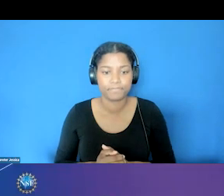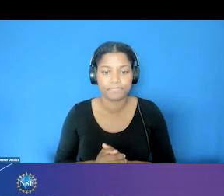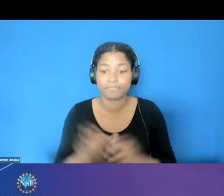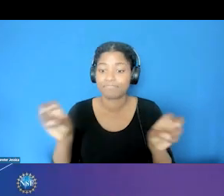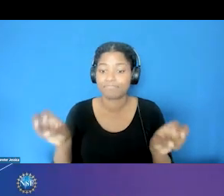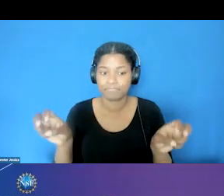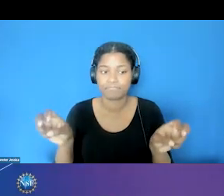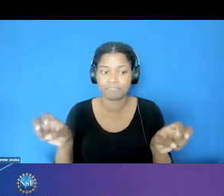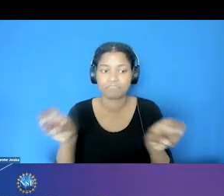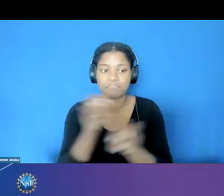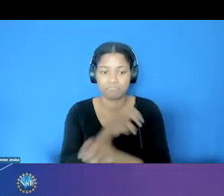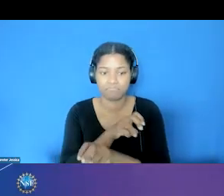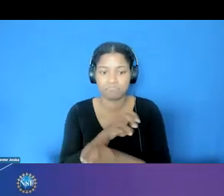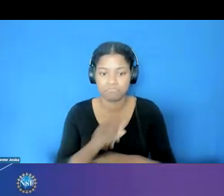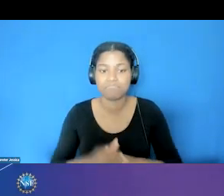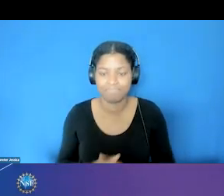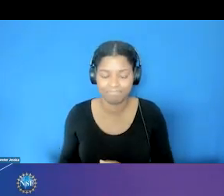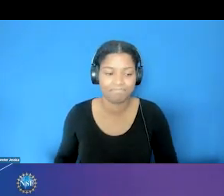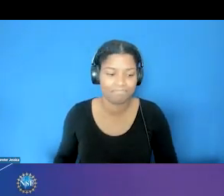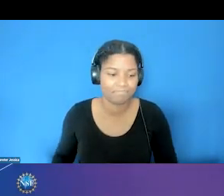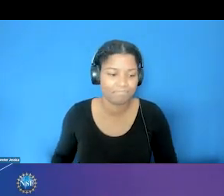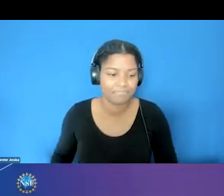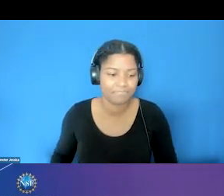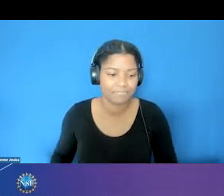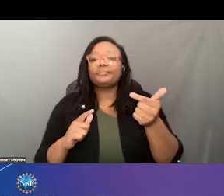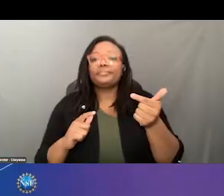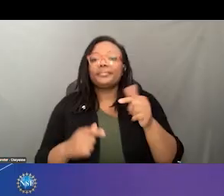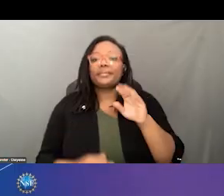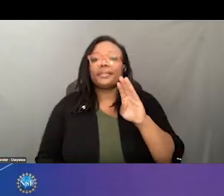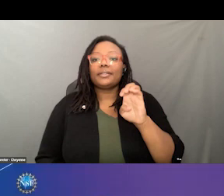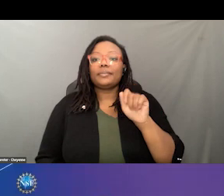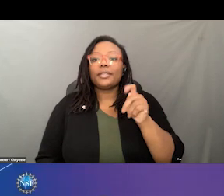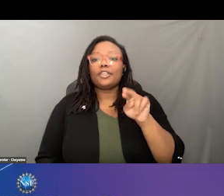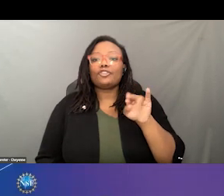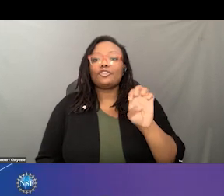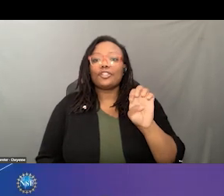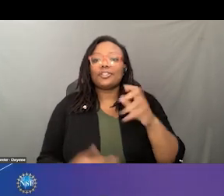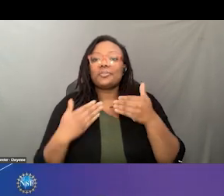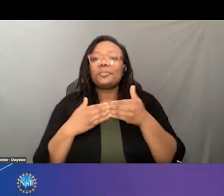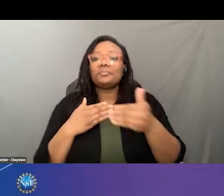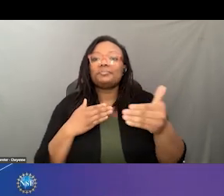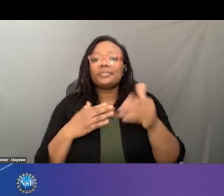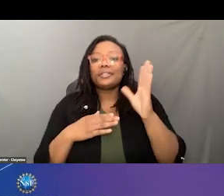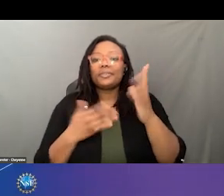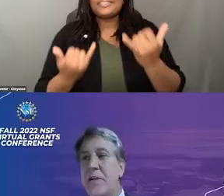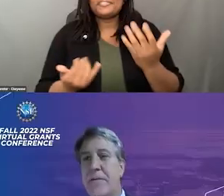Okay. At this point, I will pass it off to my colleague Beatriz, who will continue with the presentation from here.